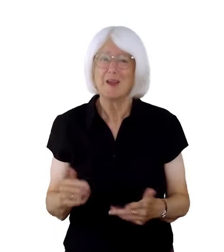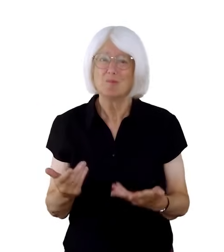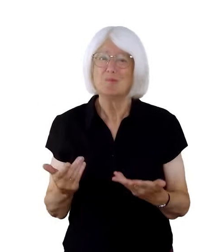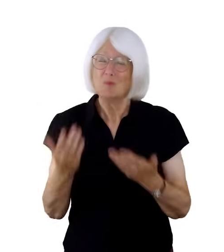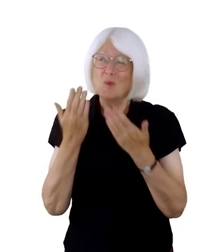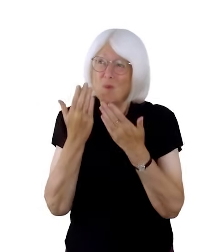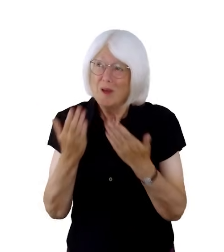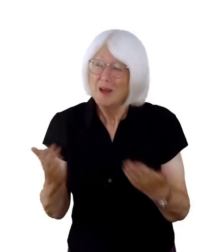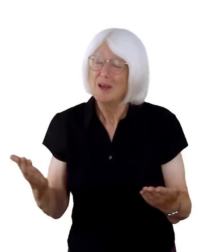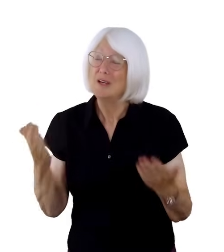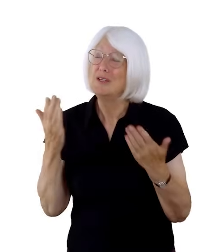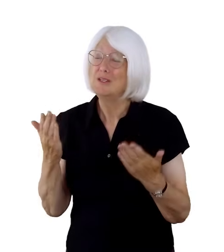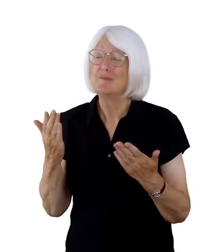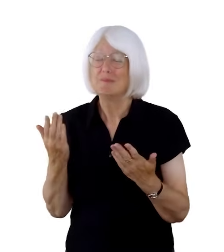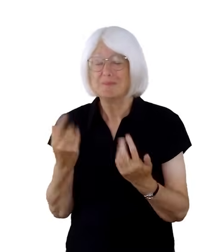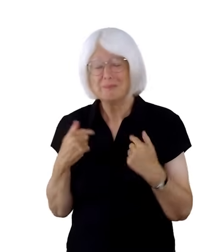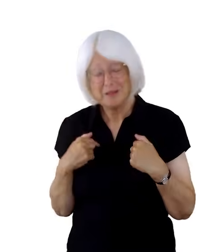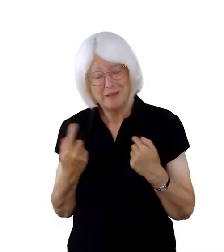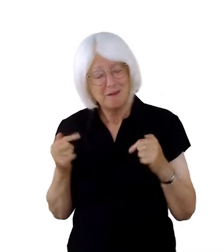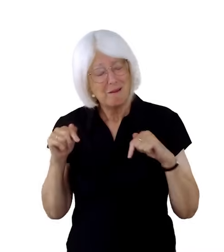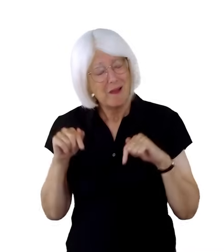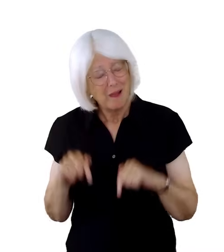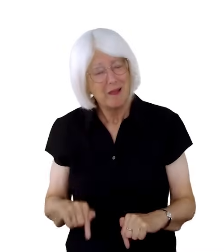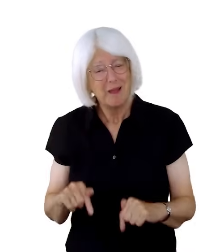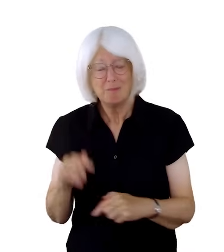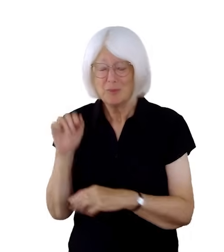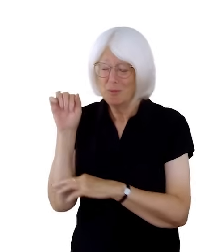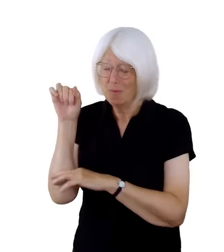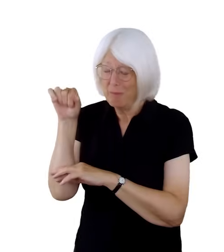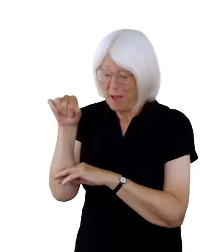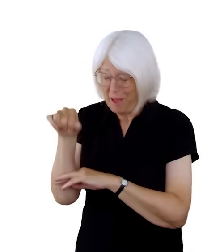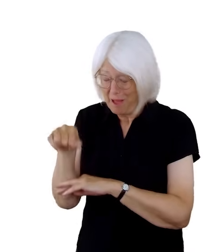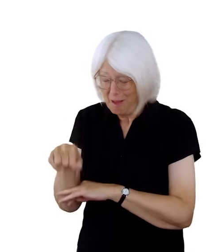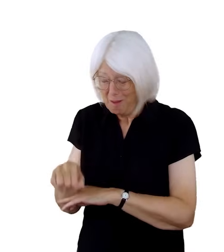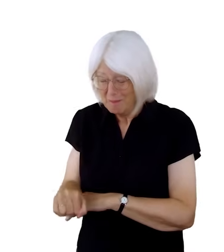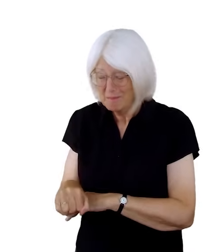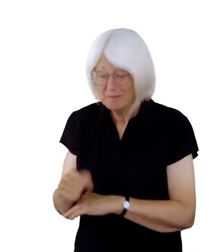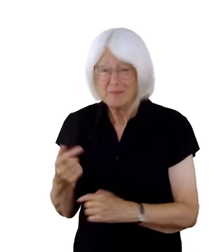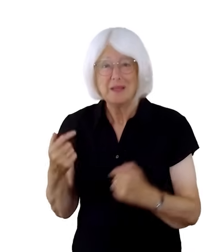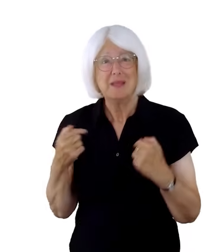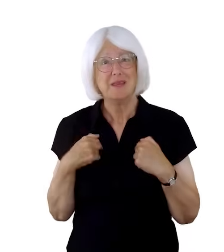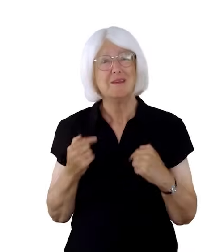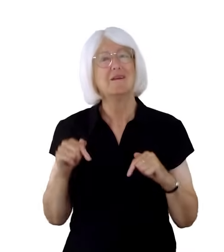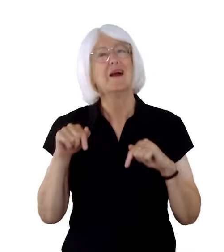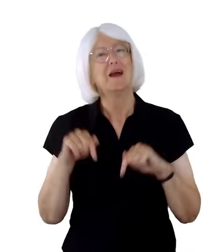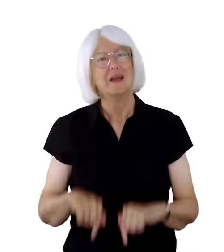Here I am to worship Here I am to bow down